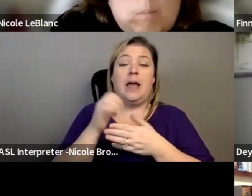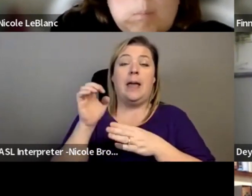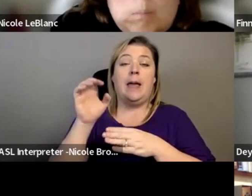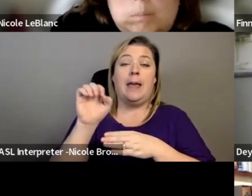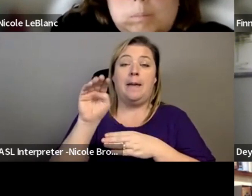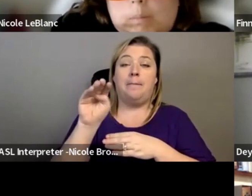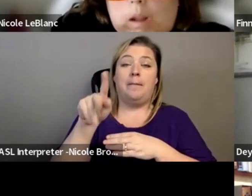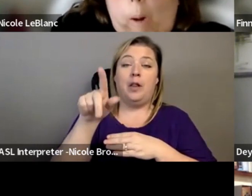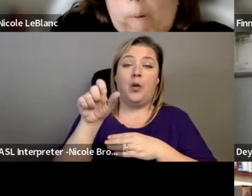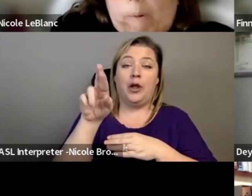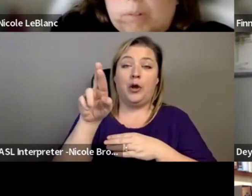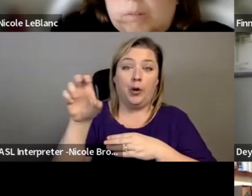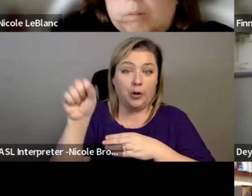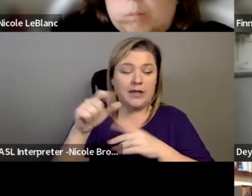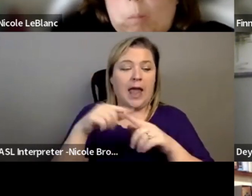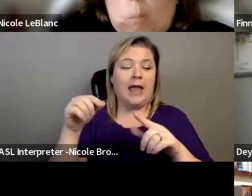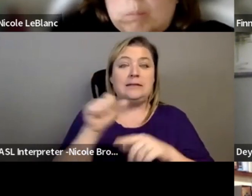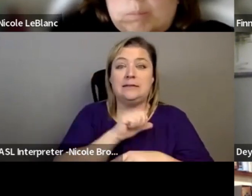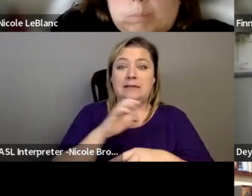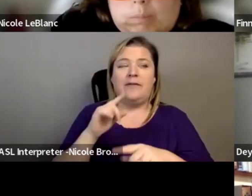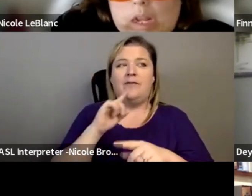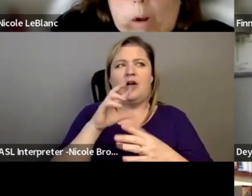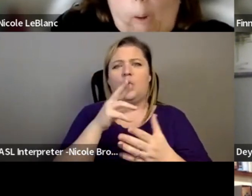others, including rehab and medical professionals learn